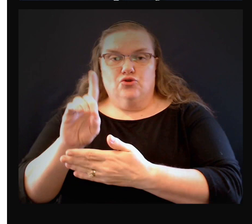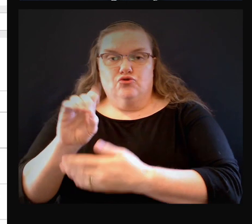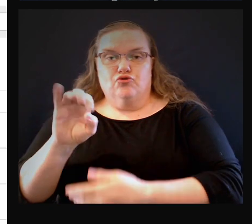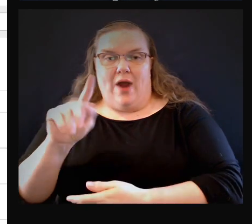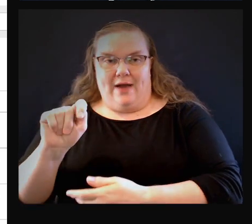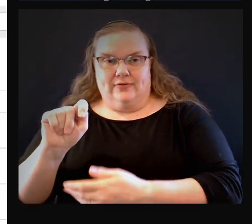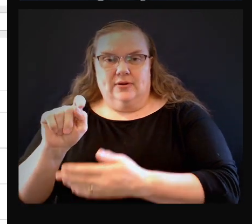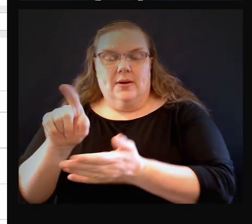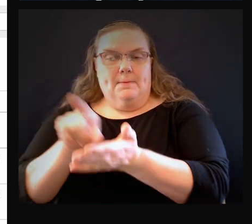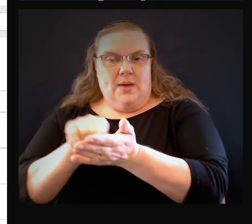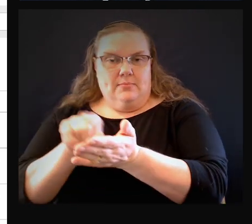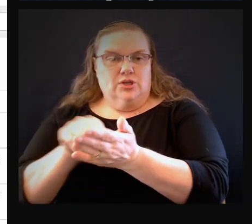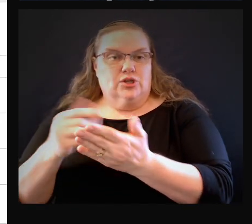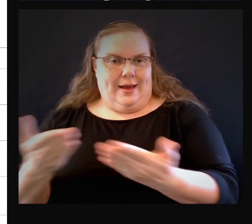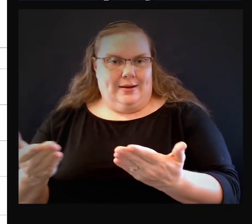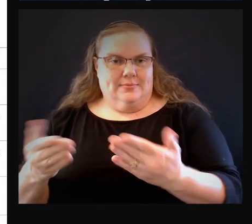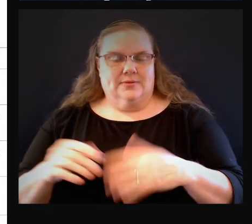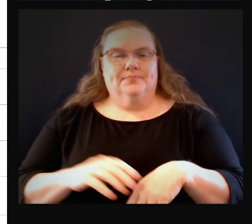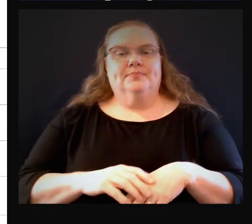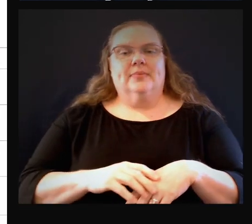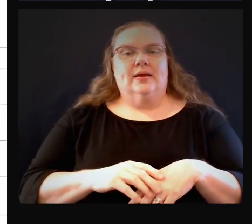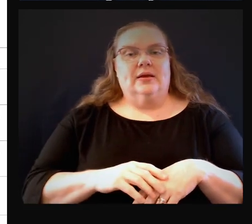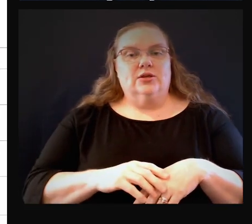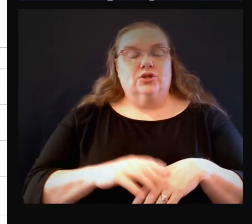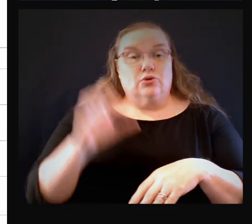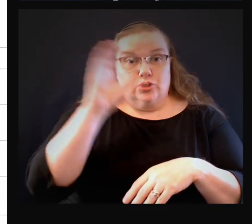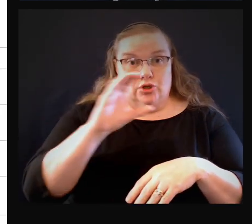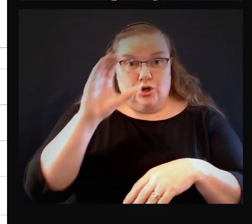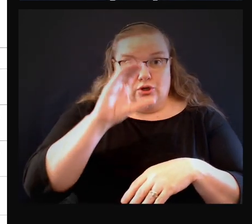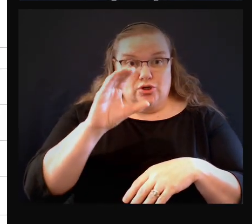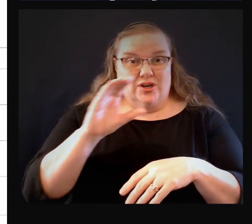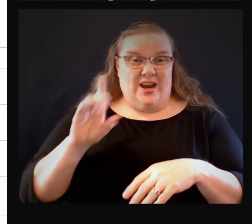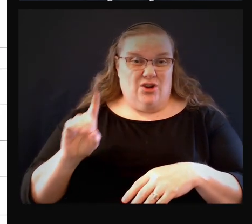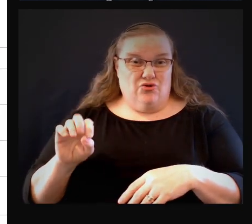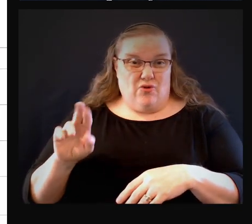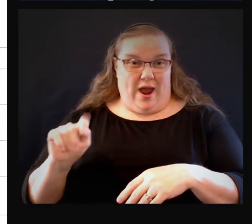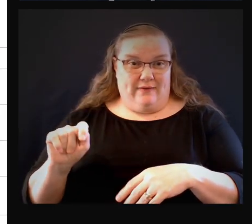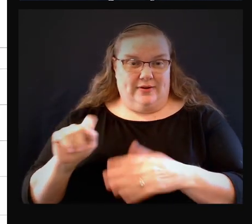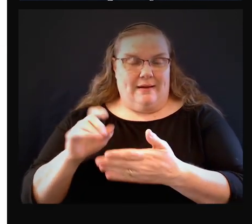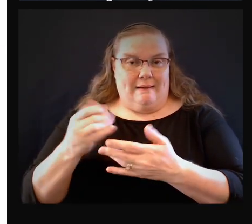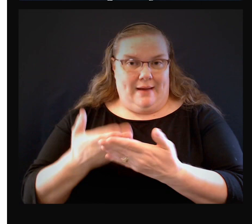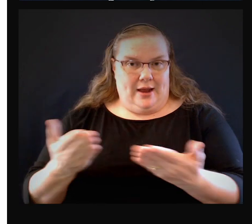The best way to talk about Search and Draft Items is by jumping straight into one of the notable item types we support.